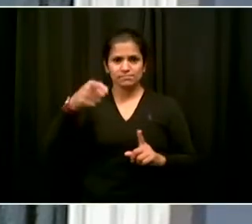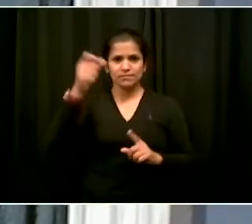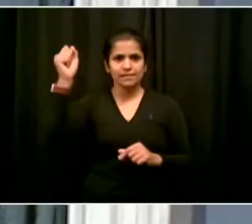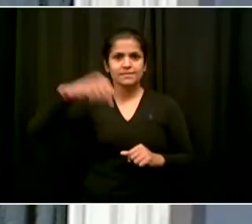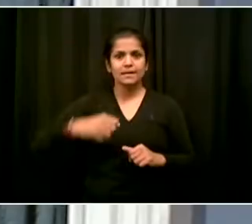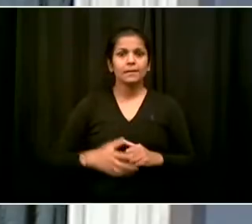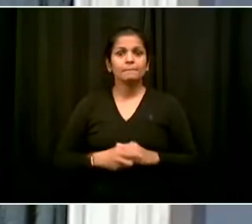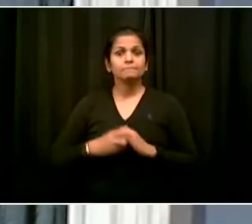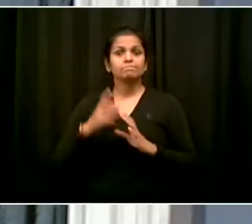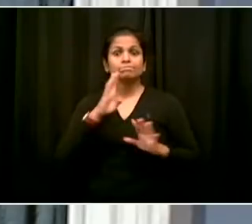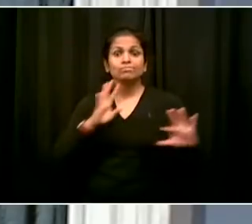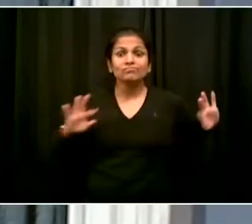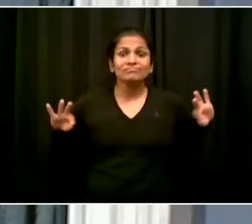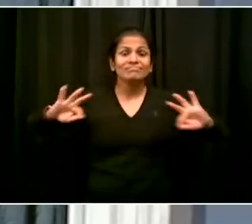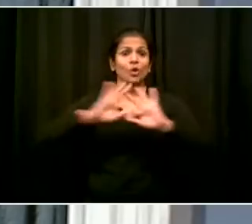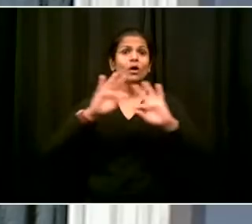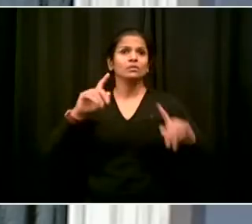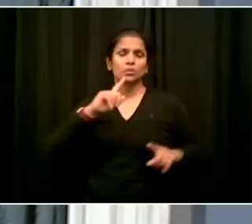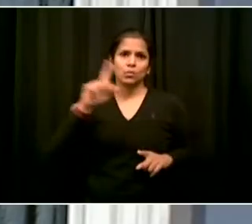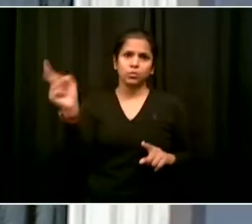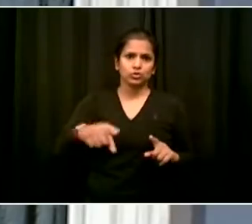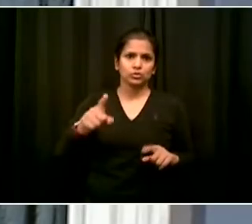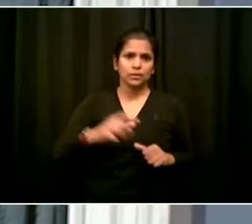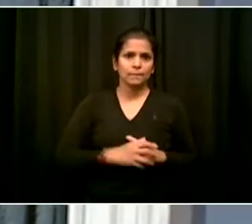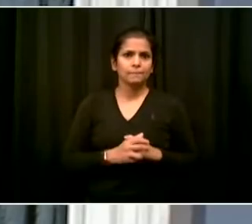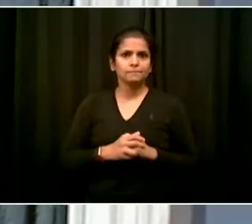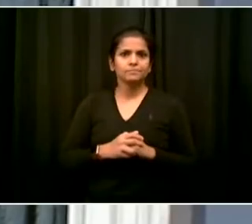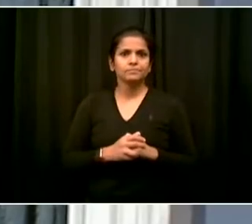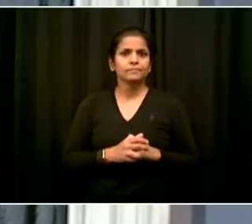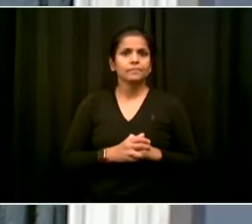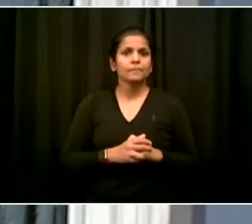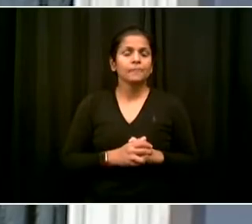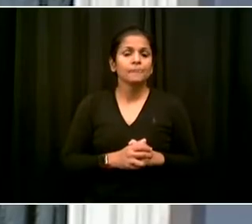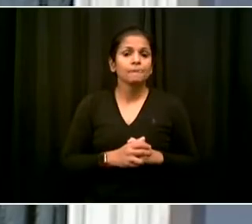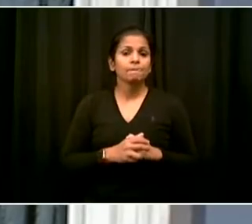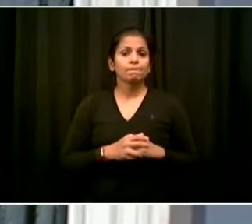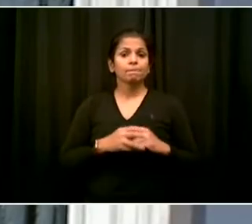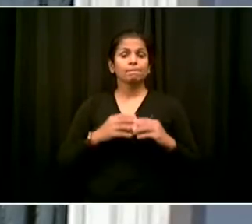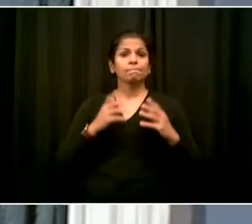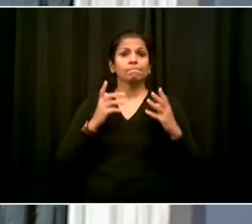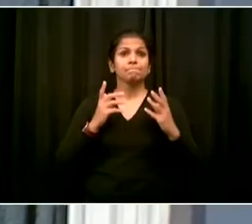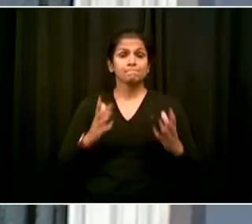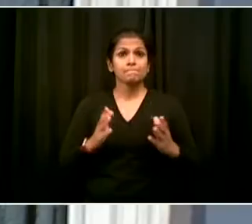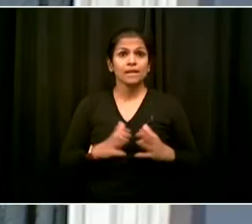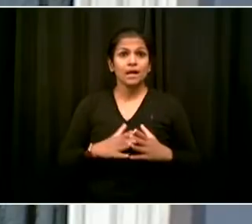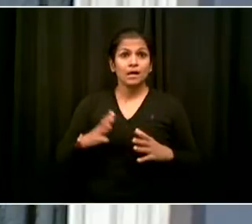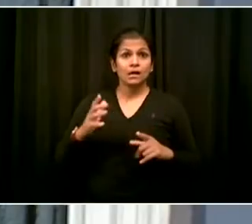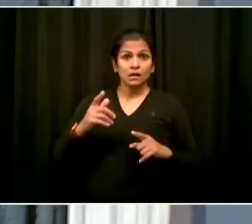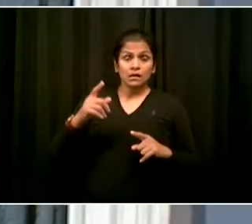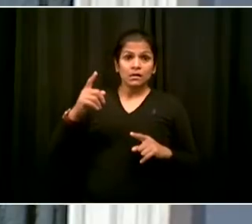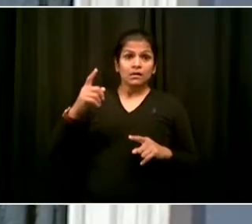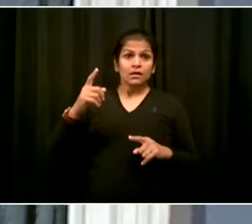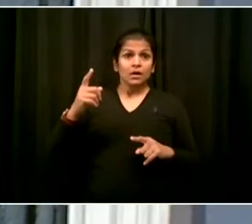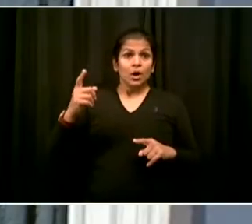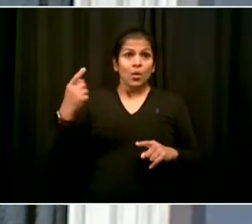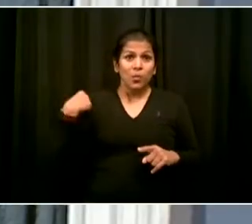QUESTION. I AGREE IT IS CORE AND FUNDAMENTAL TO